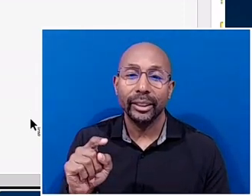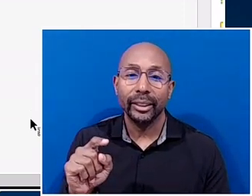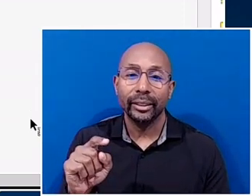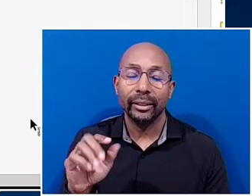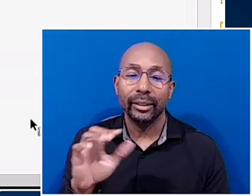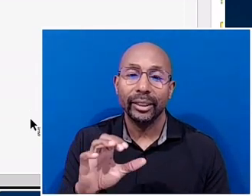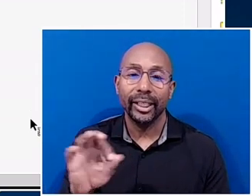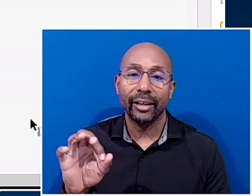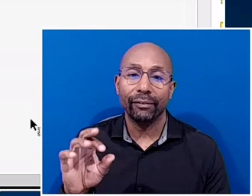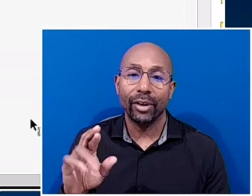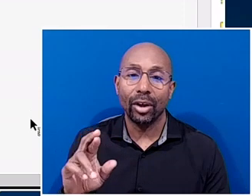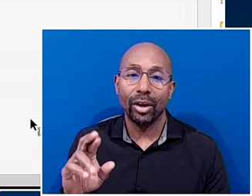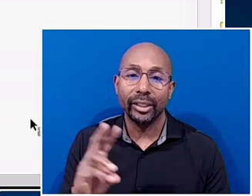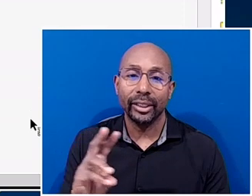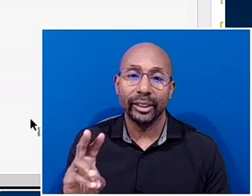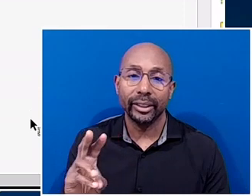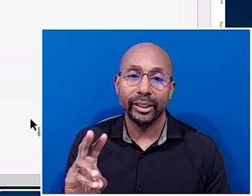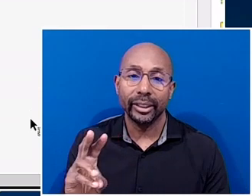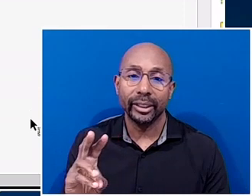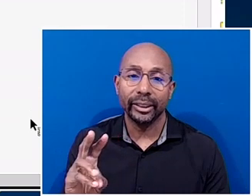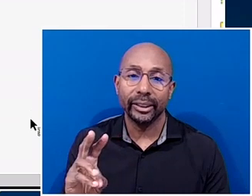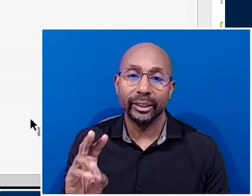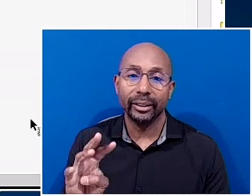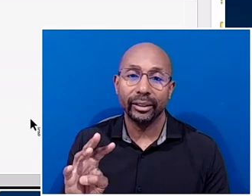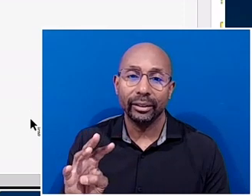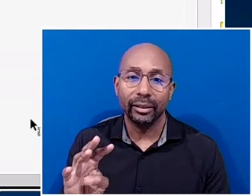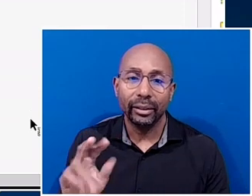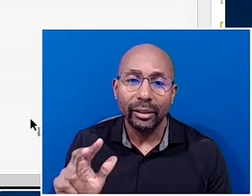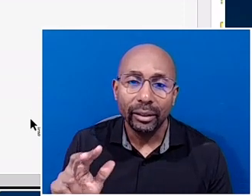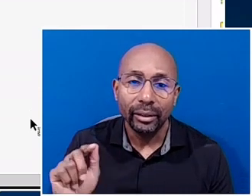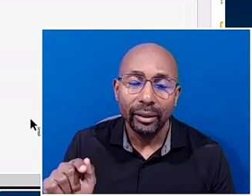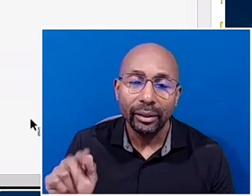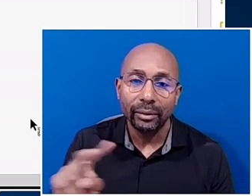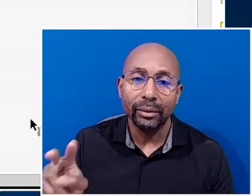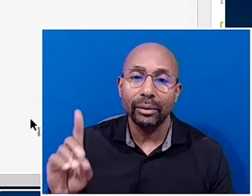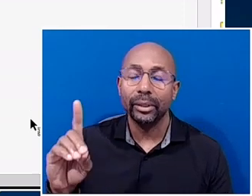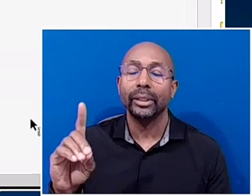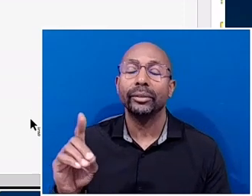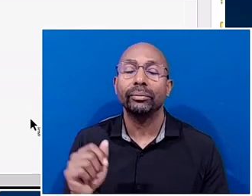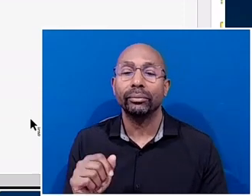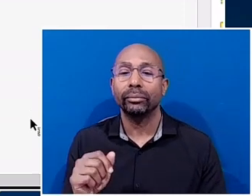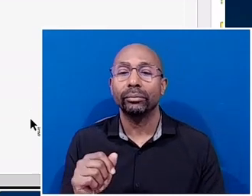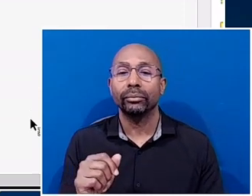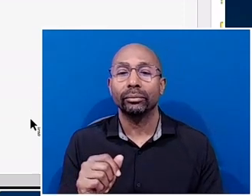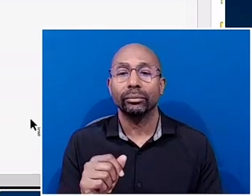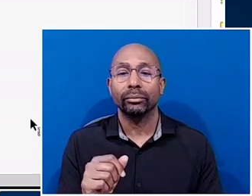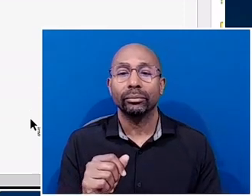And this is essentially intended to allow these individuals to return to their